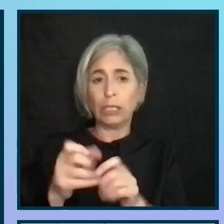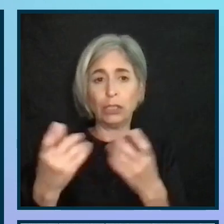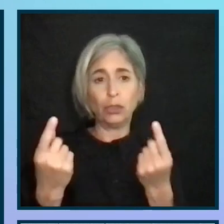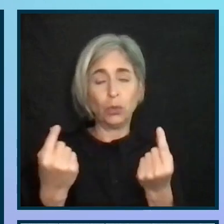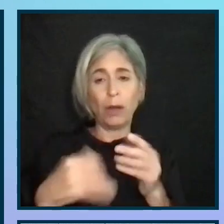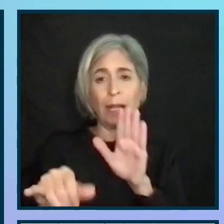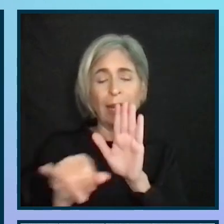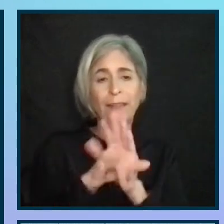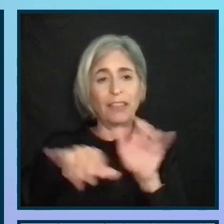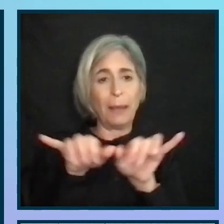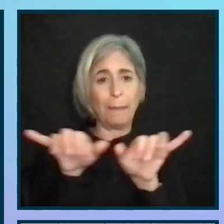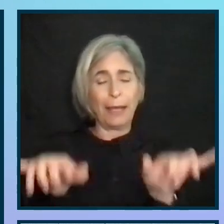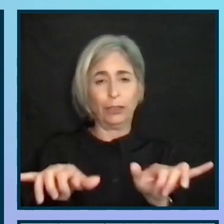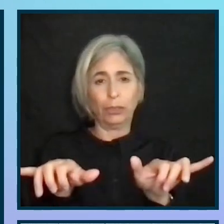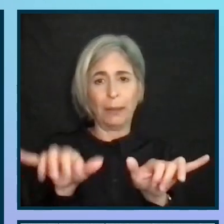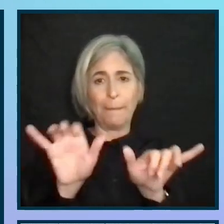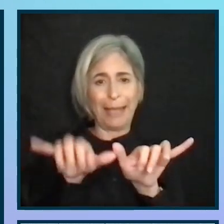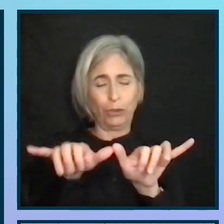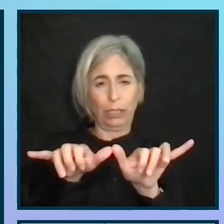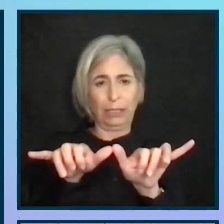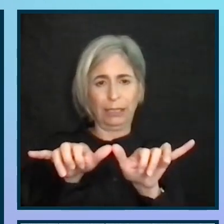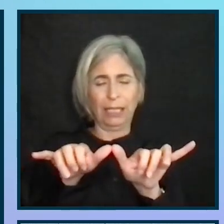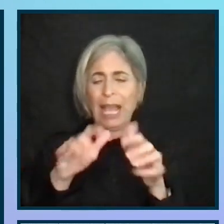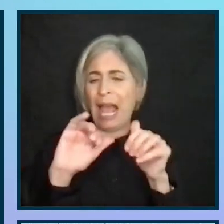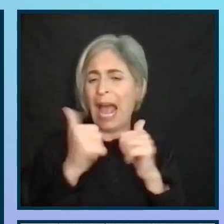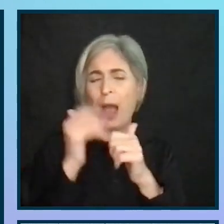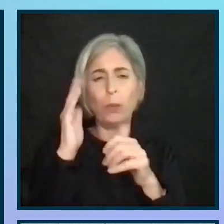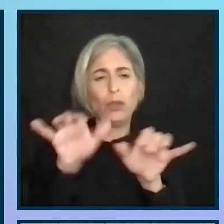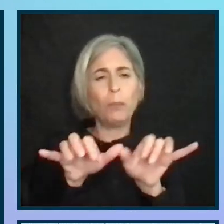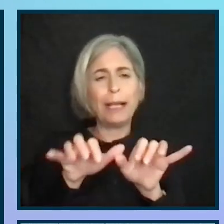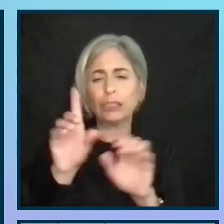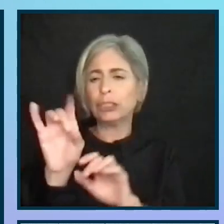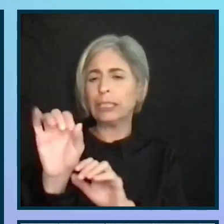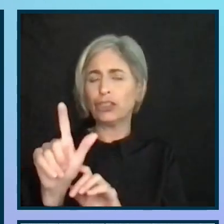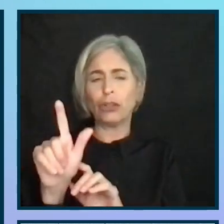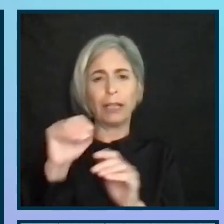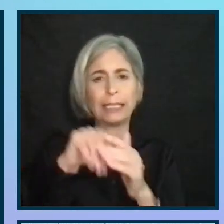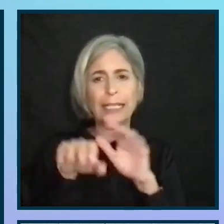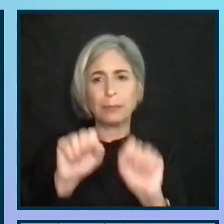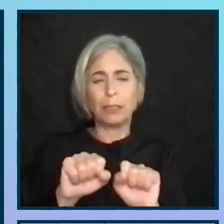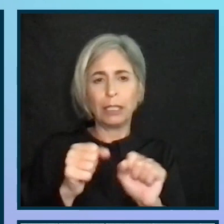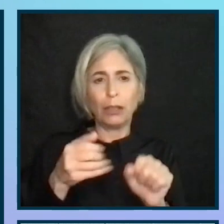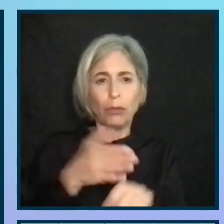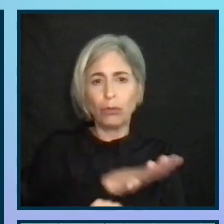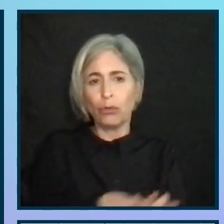that would be used to measure the progress of your digital accessibility throughout your organization.